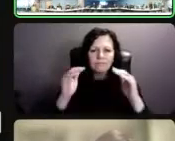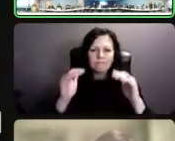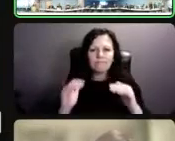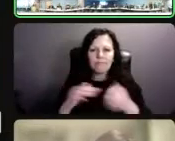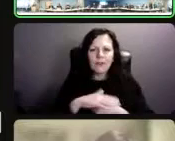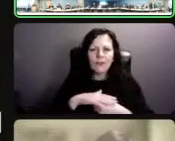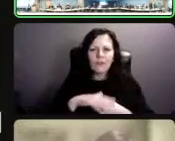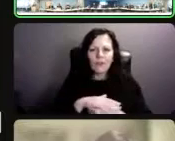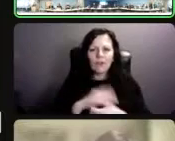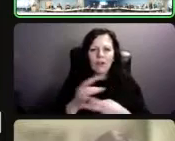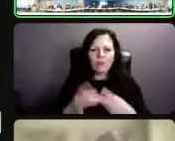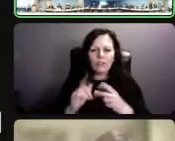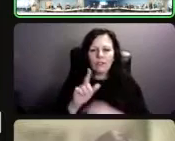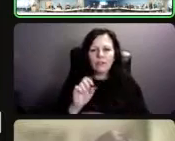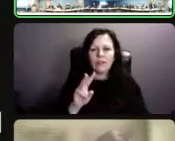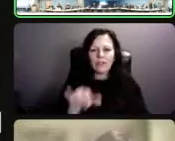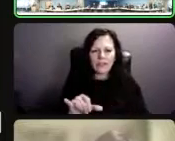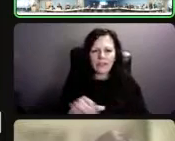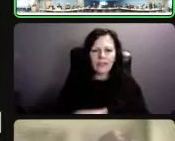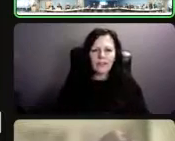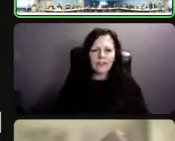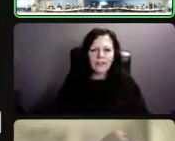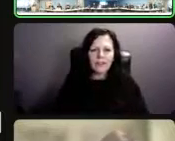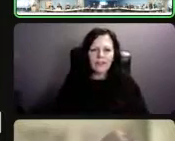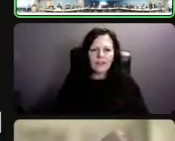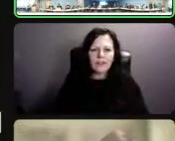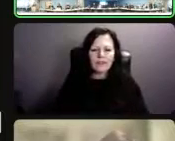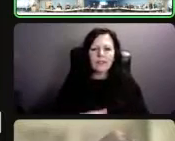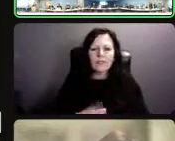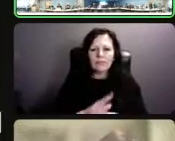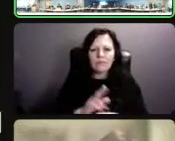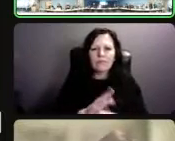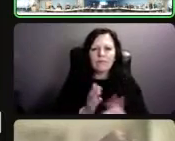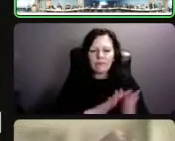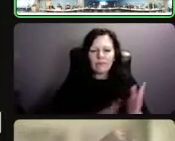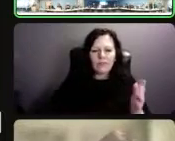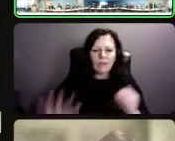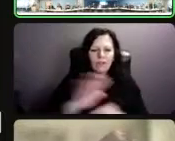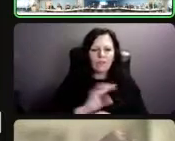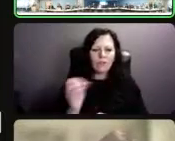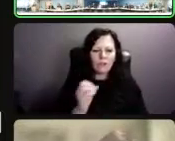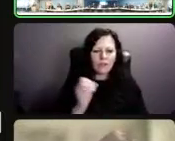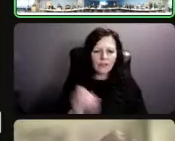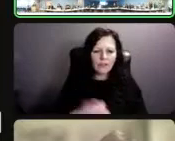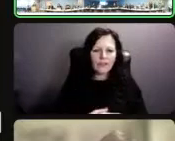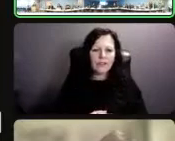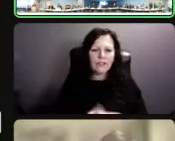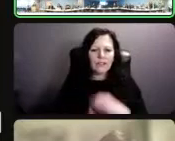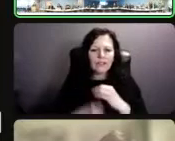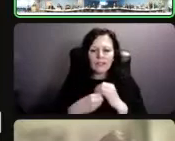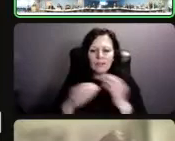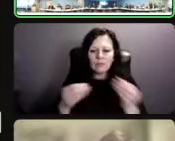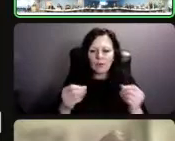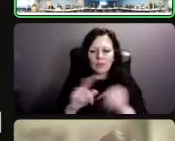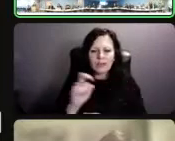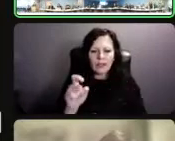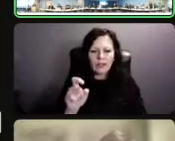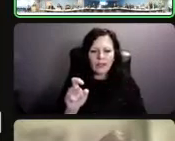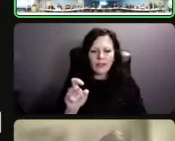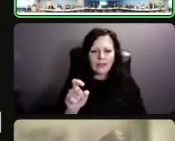ONE WAS SEXUALLY NOCK AND